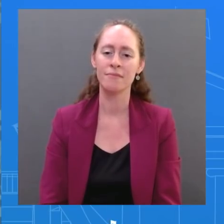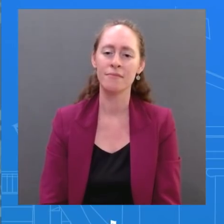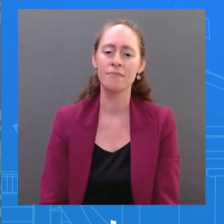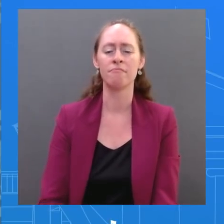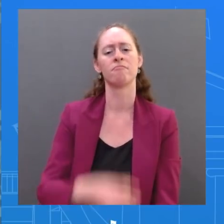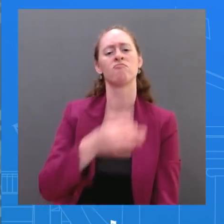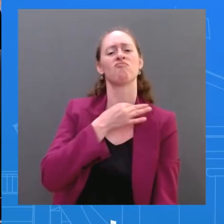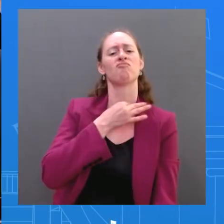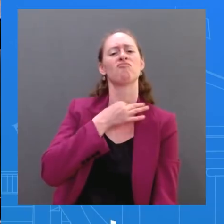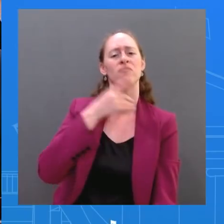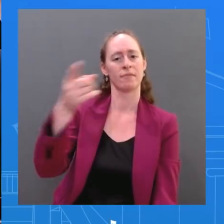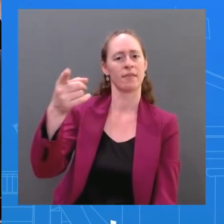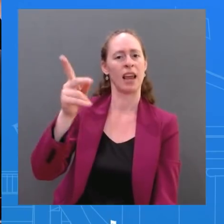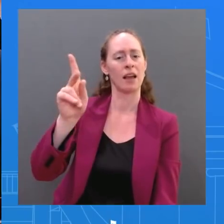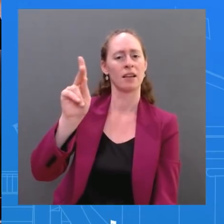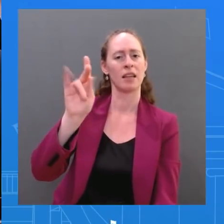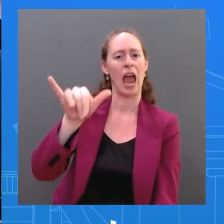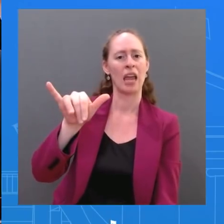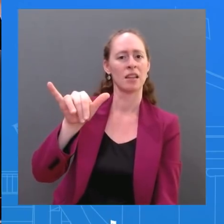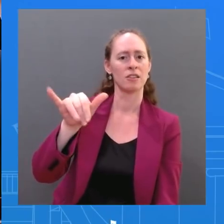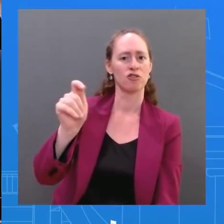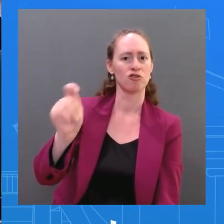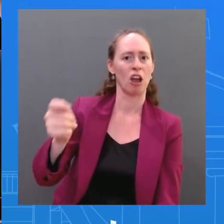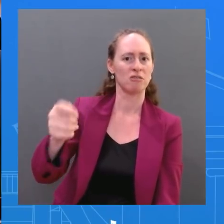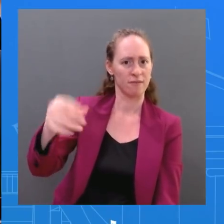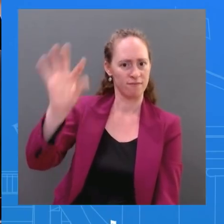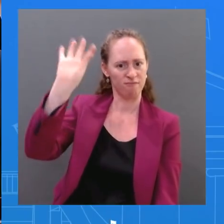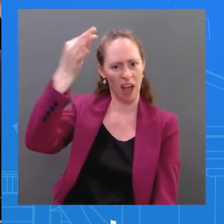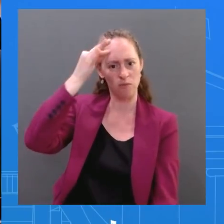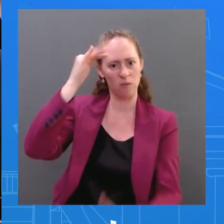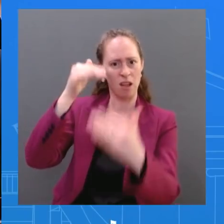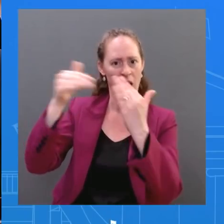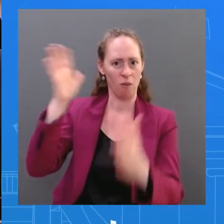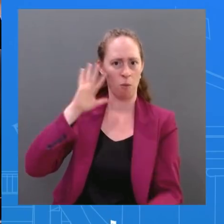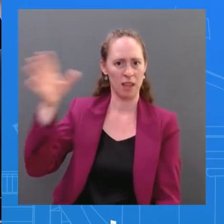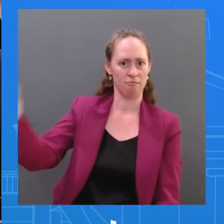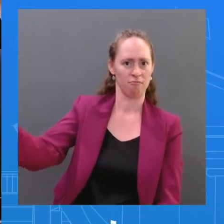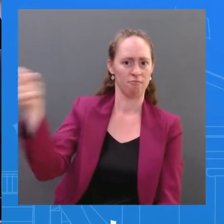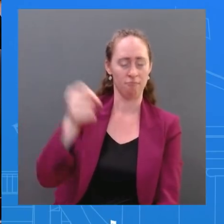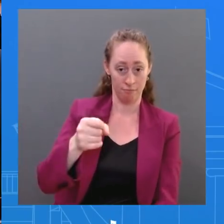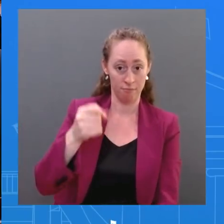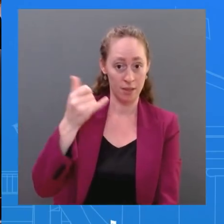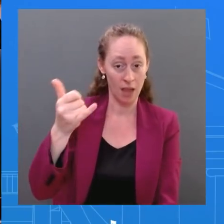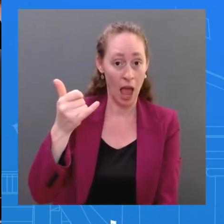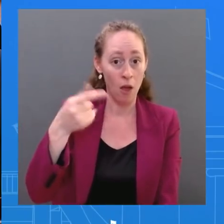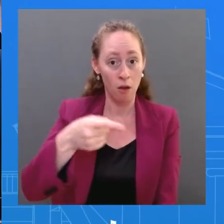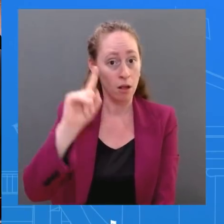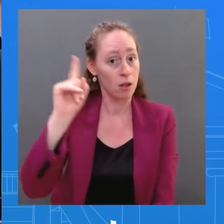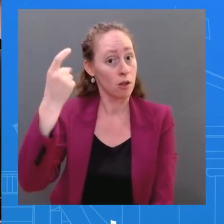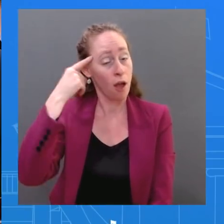said that it's been plenty of time for the administration to tell his office whether, you know, the White House